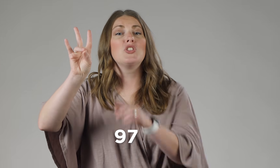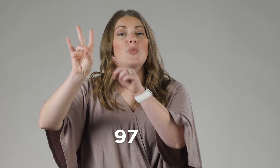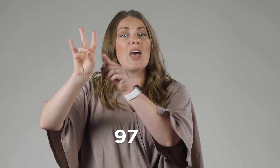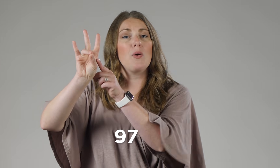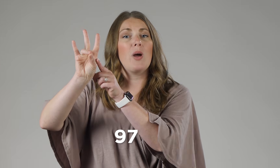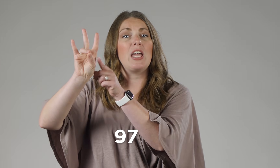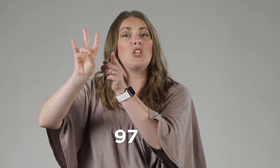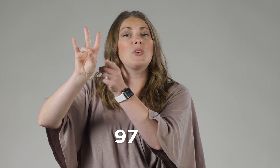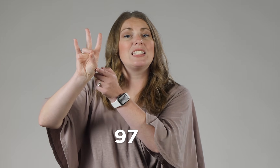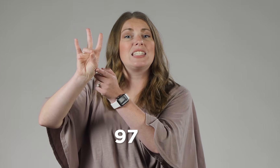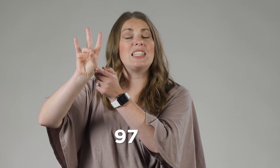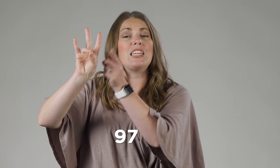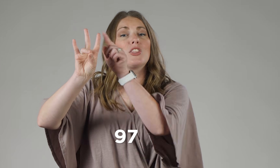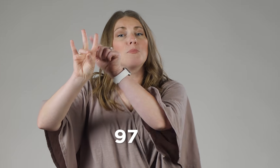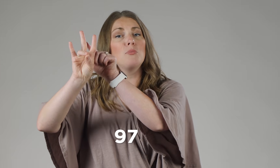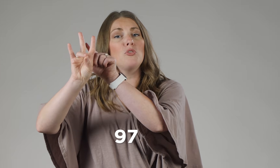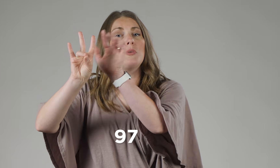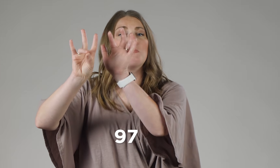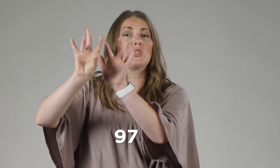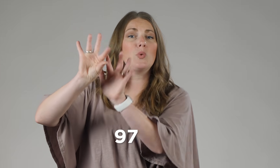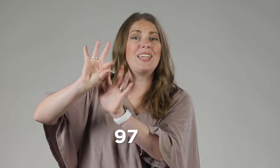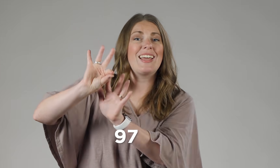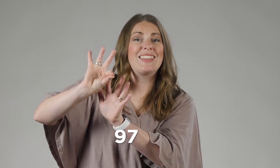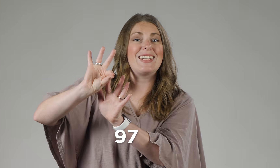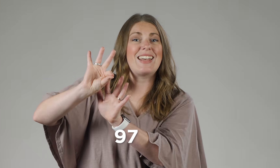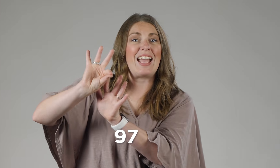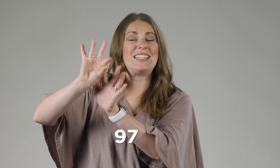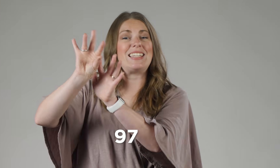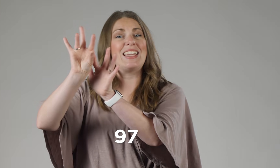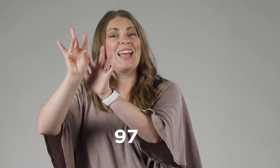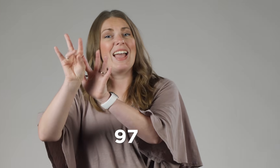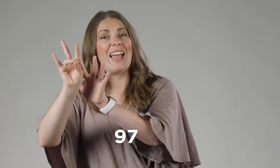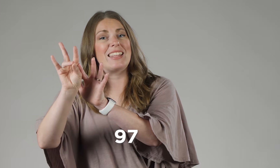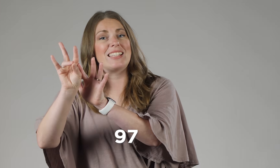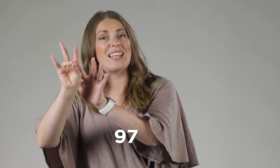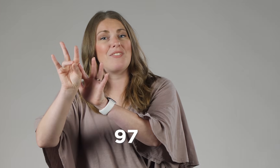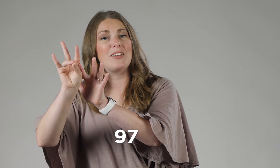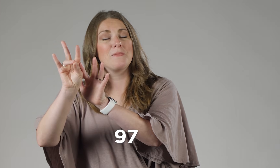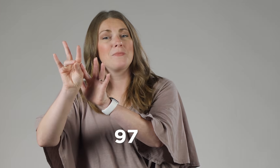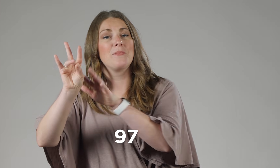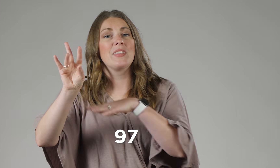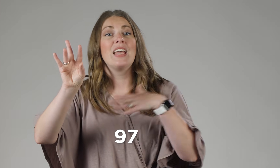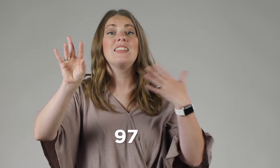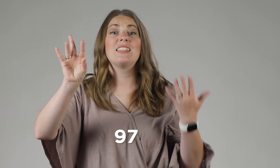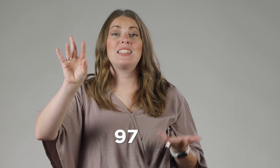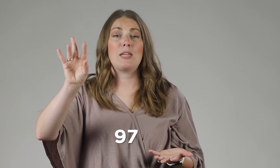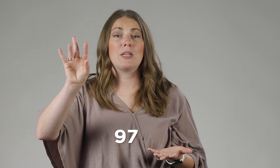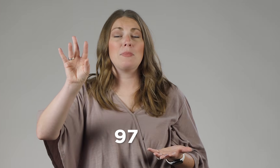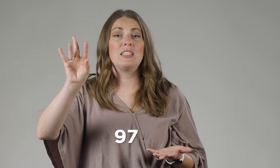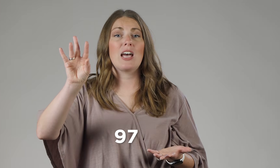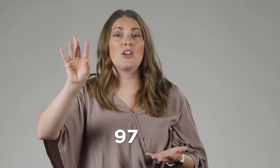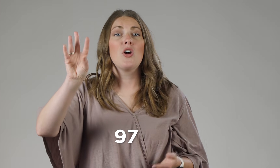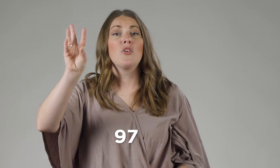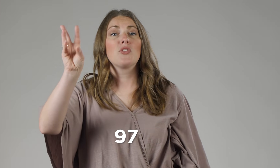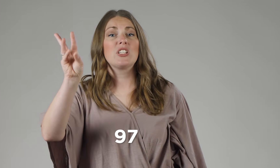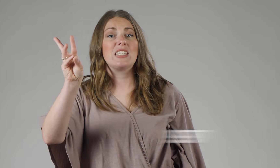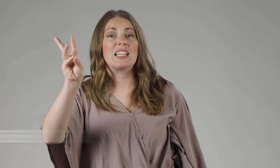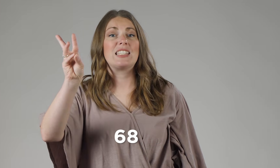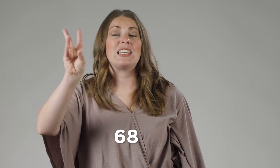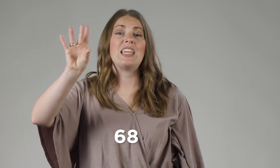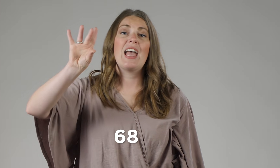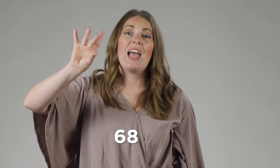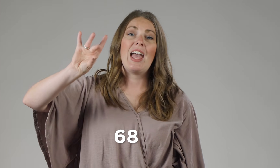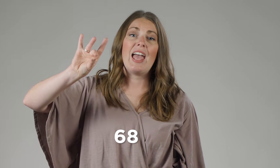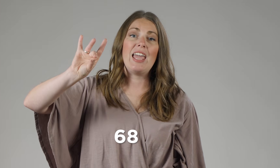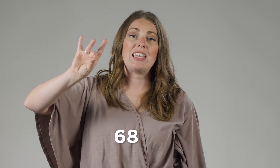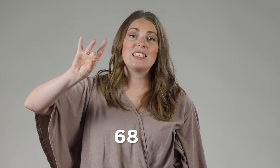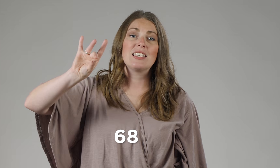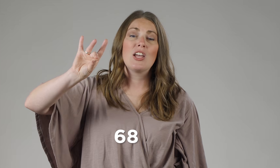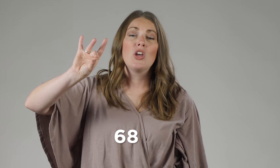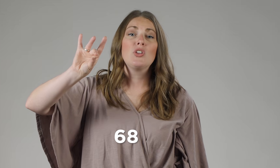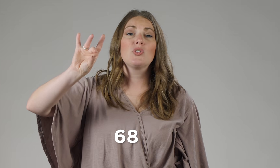so that way you can see the movement between the 90 and the 7 the same can be done for 68. You'll